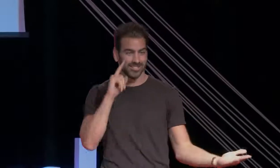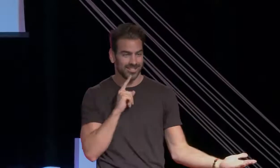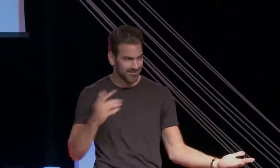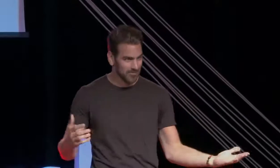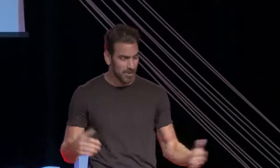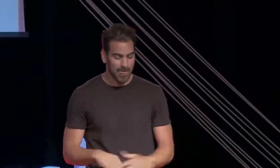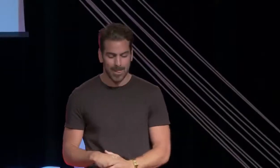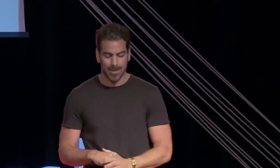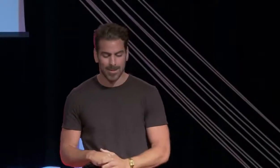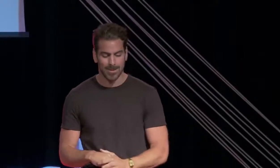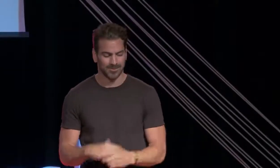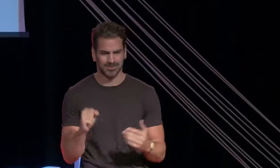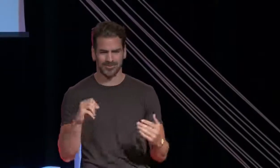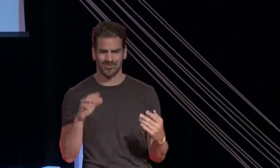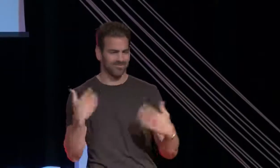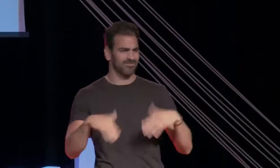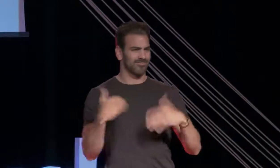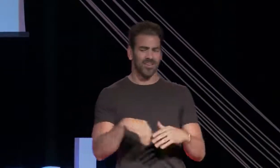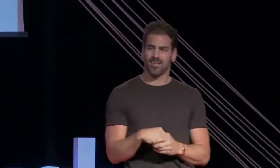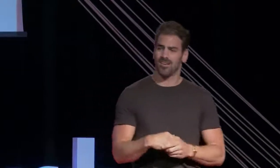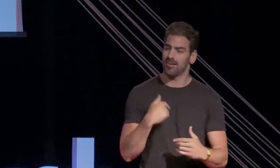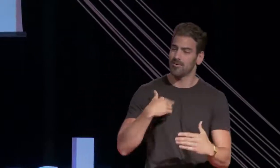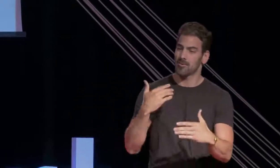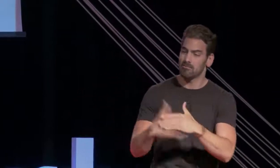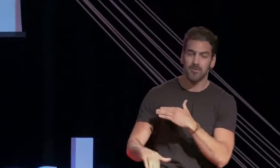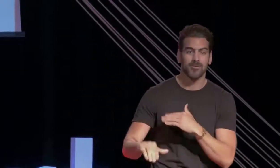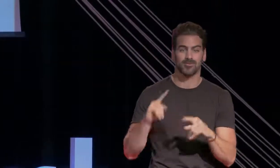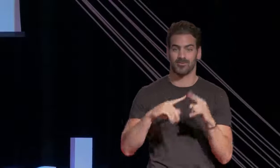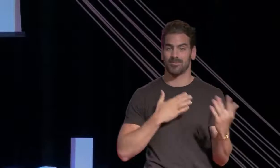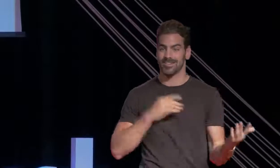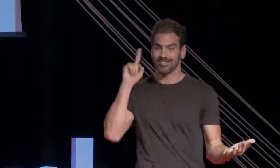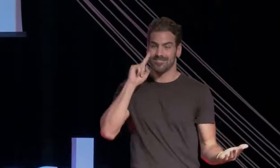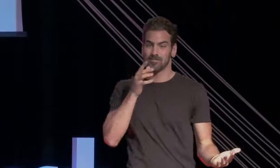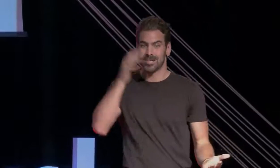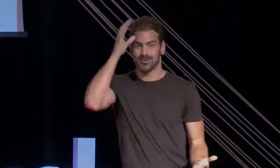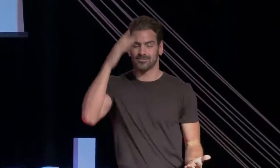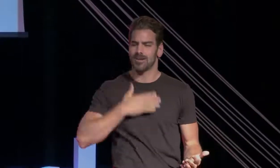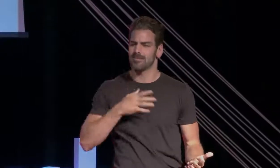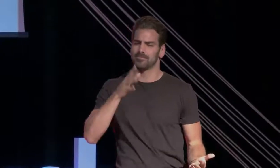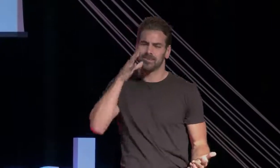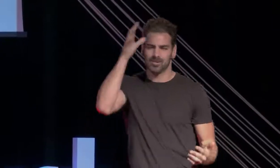born to deaf parents who understood the deaf experience they knew exactly how to raise me they